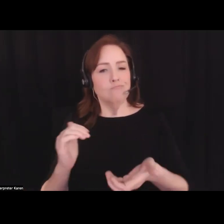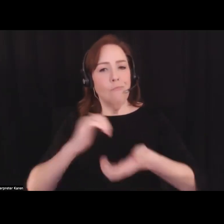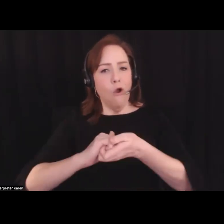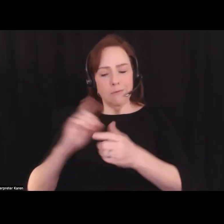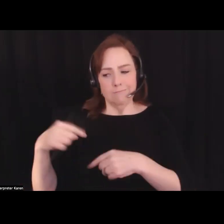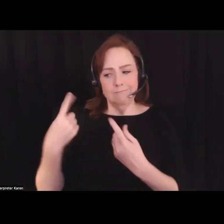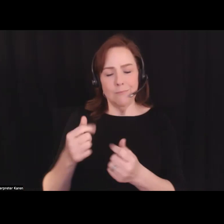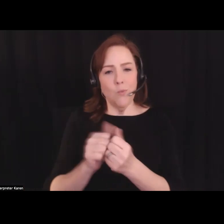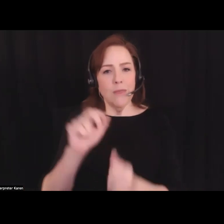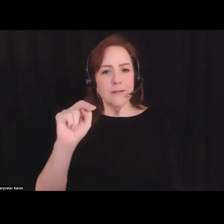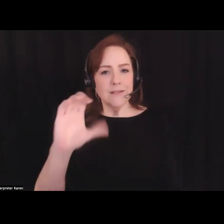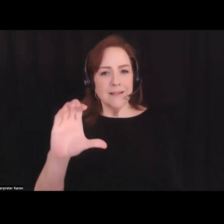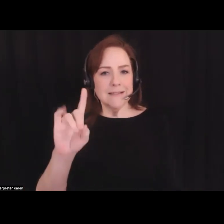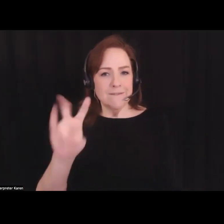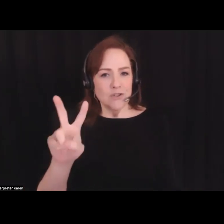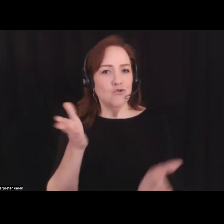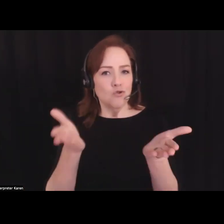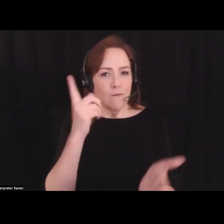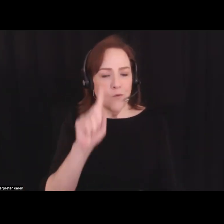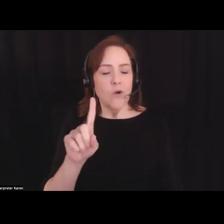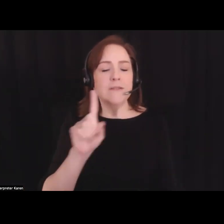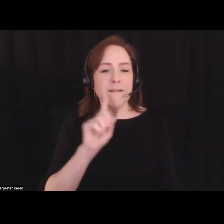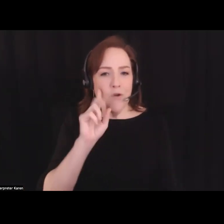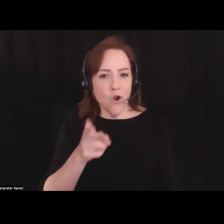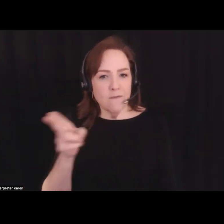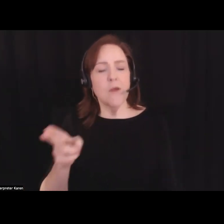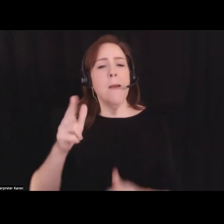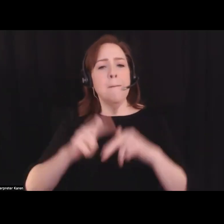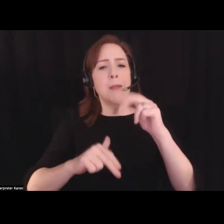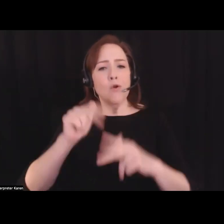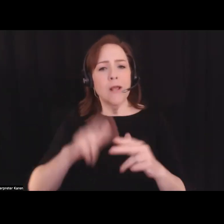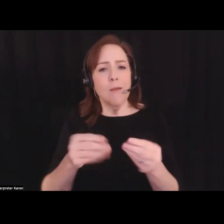for the deaf and hard of hearing on building provider capacity to better serve populations